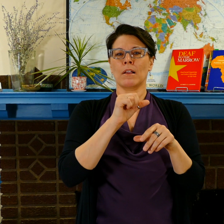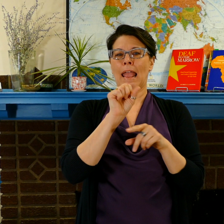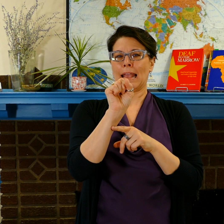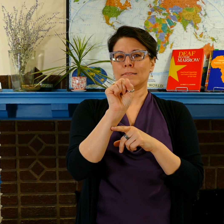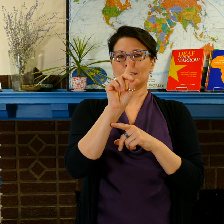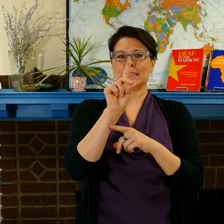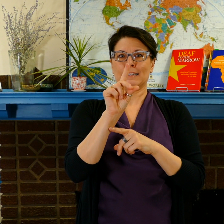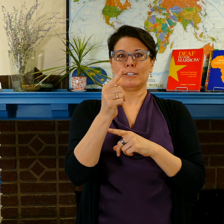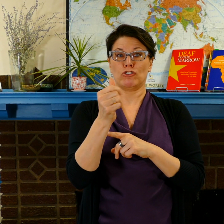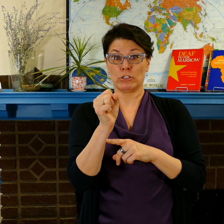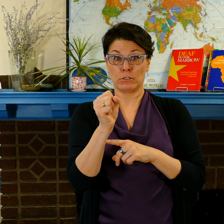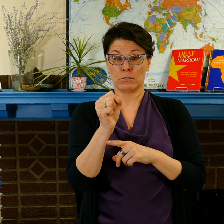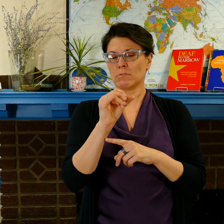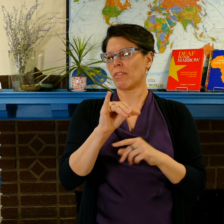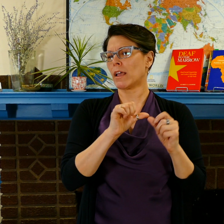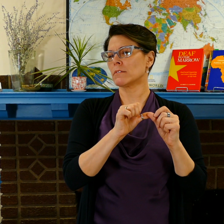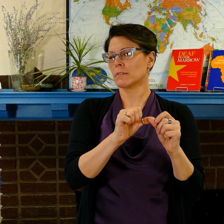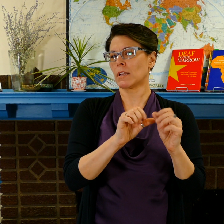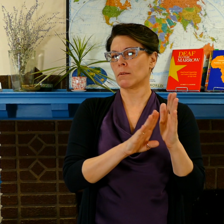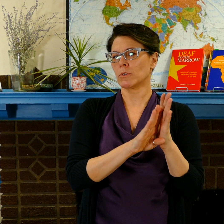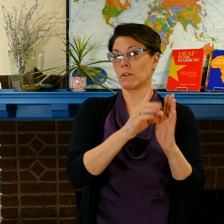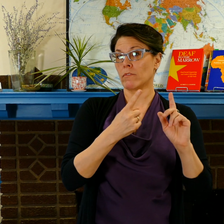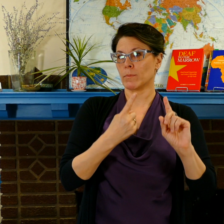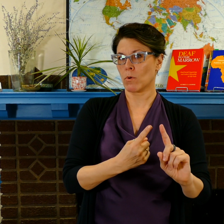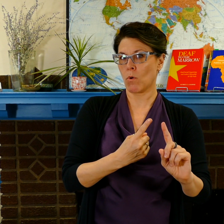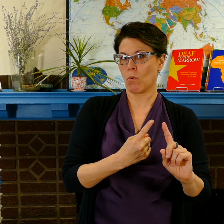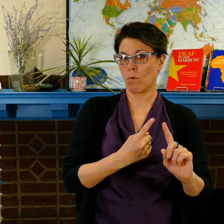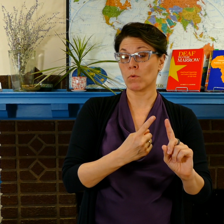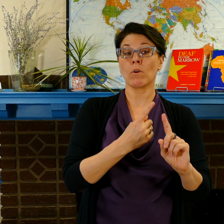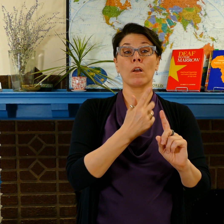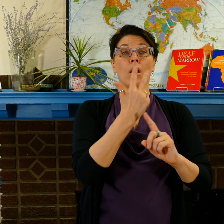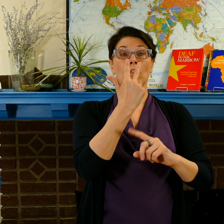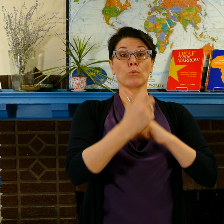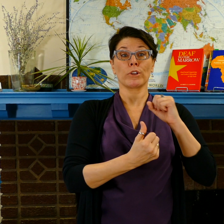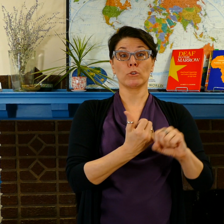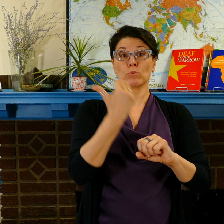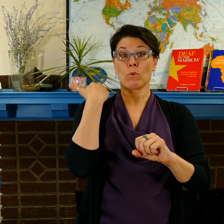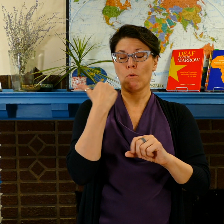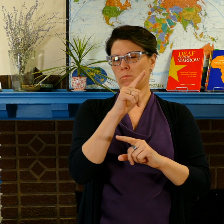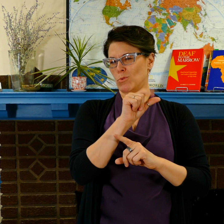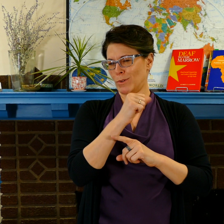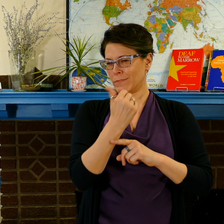agenda for global goals. Notably, the SDGs—Sustainable Development Goals.